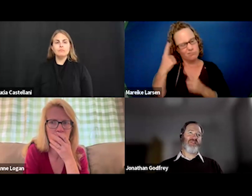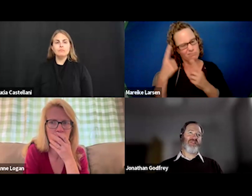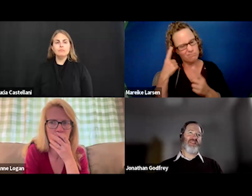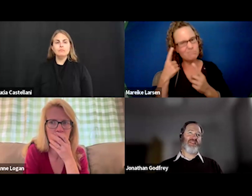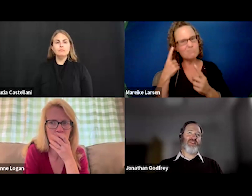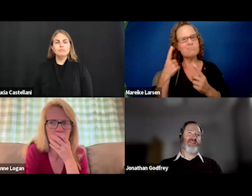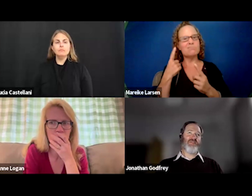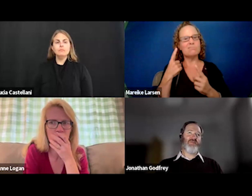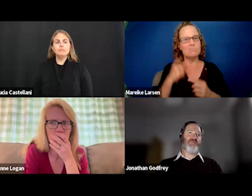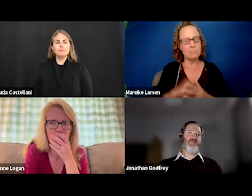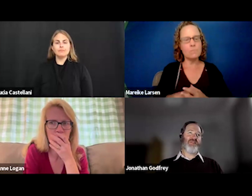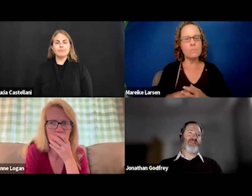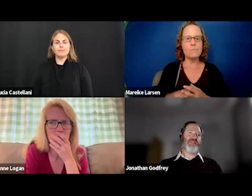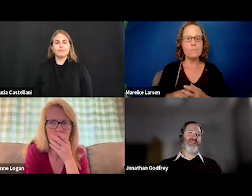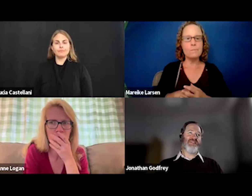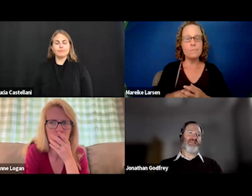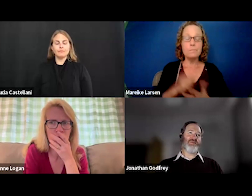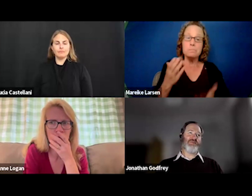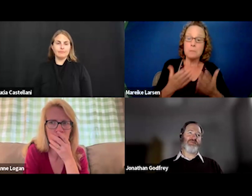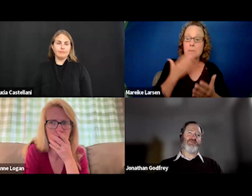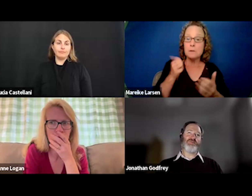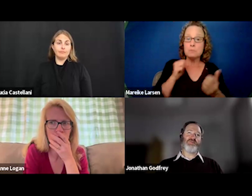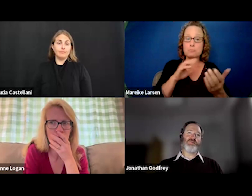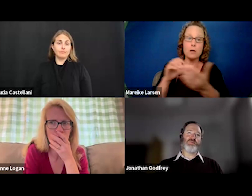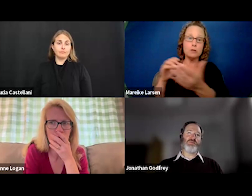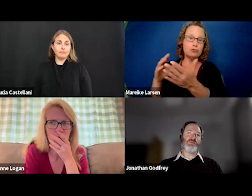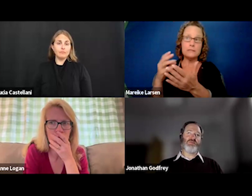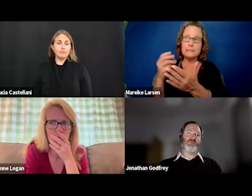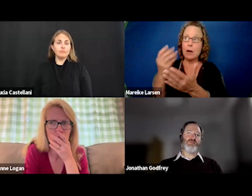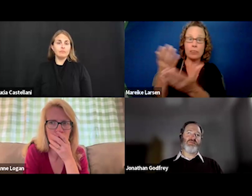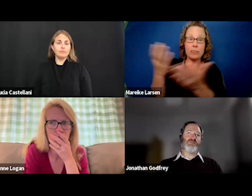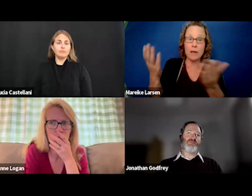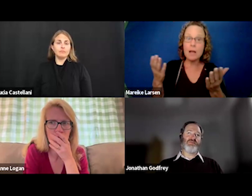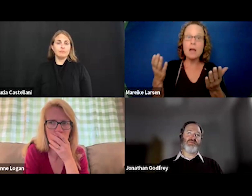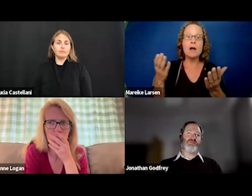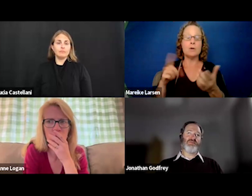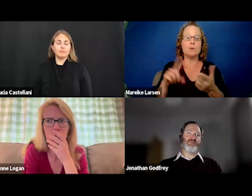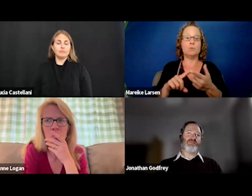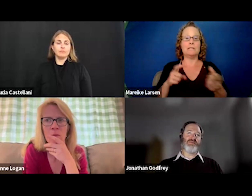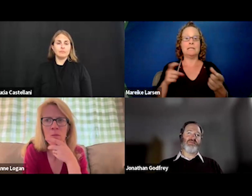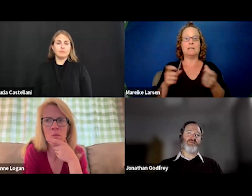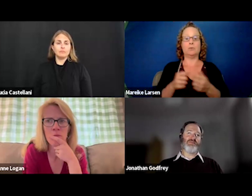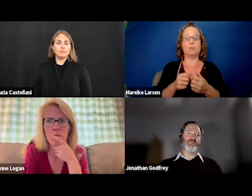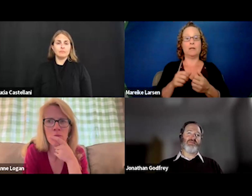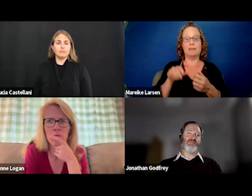And there may be better strategies out there in dealing with this. I'm not an expert.